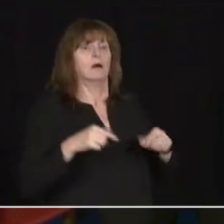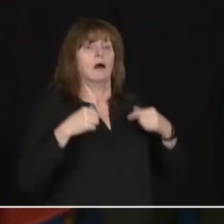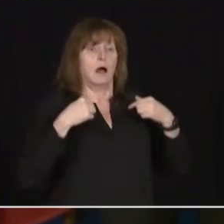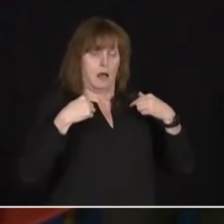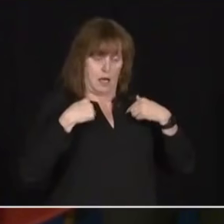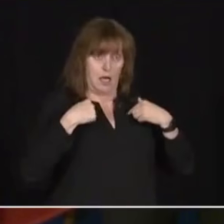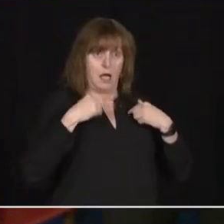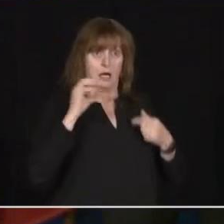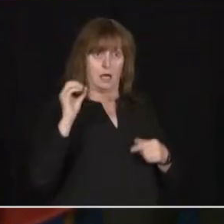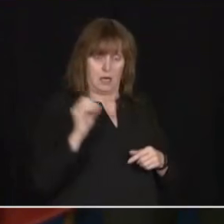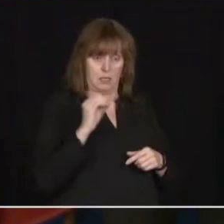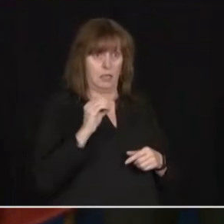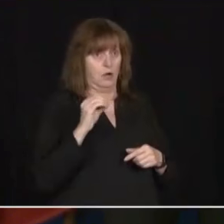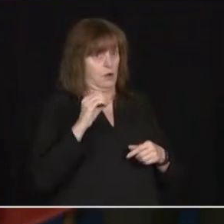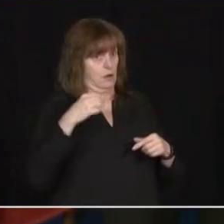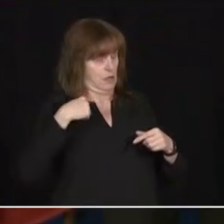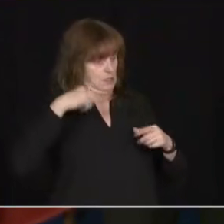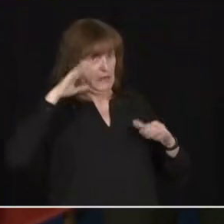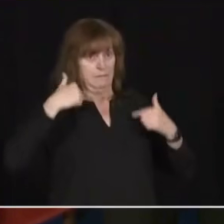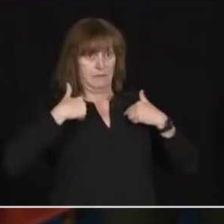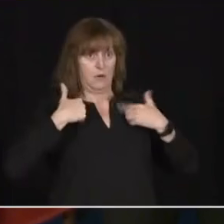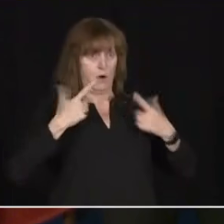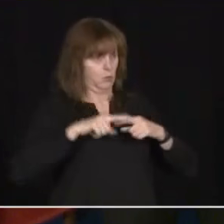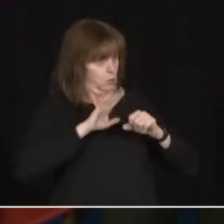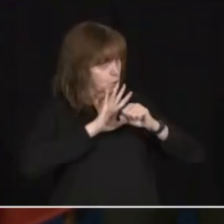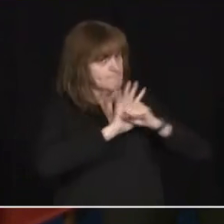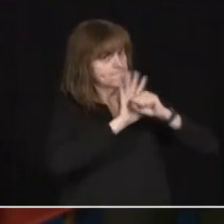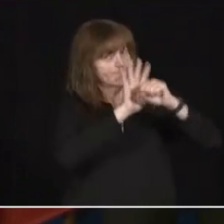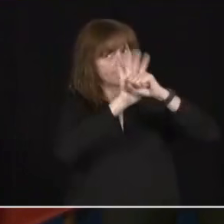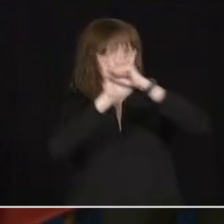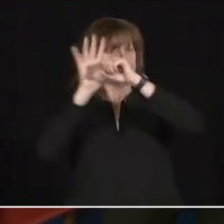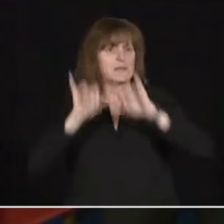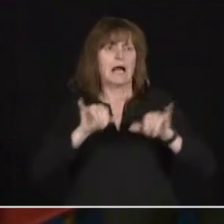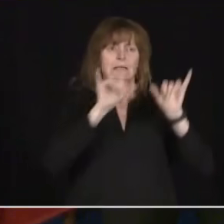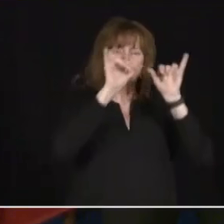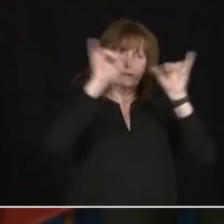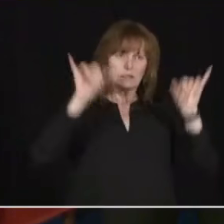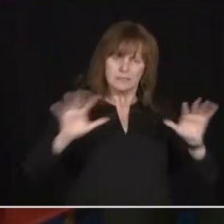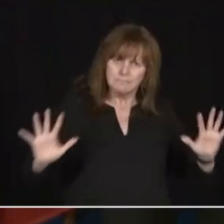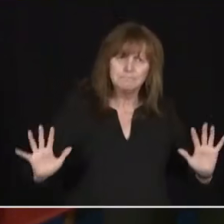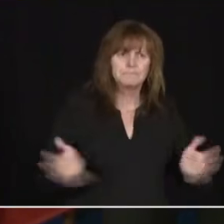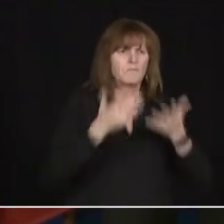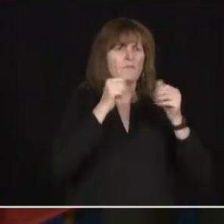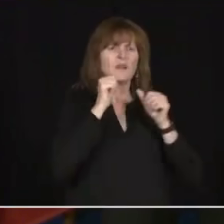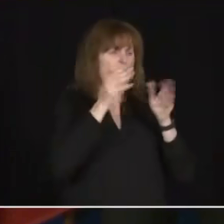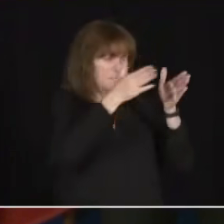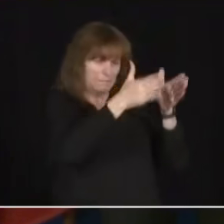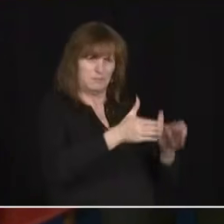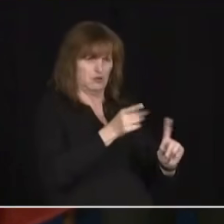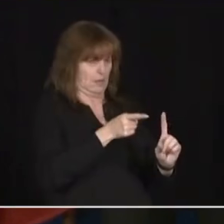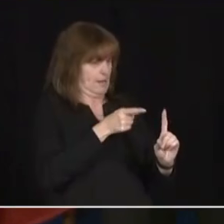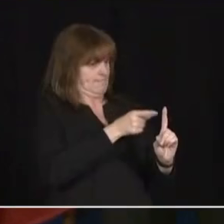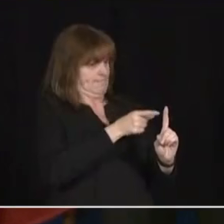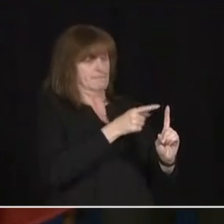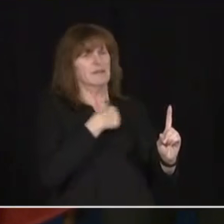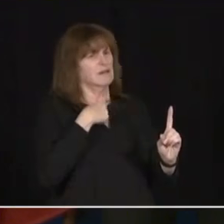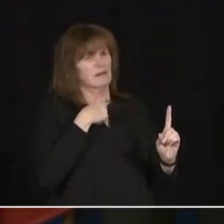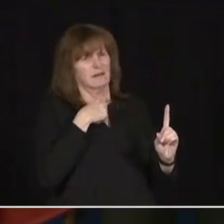People expect me to push the system. The people of Ontario expect me to push the system. It's never personal.